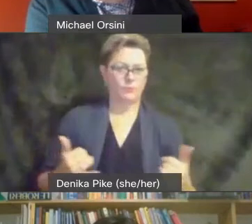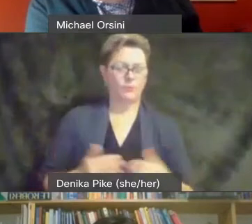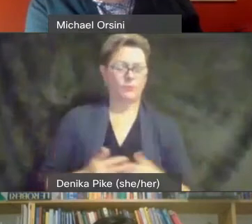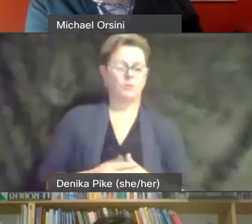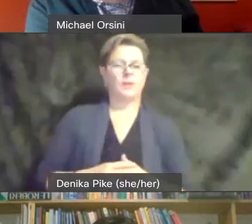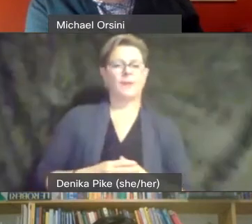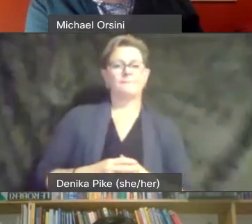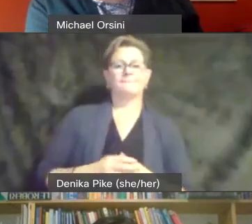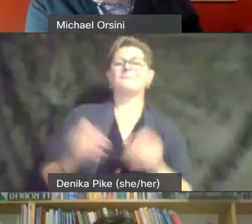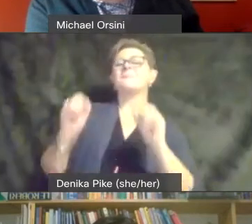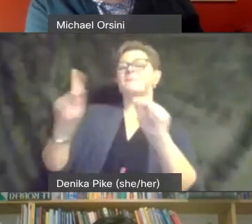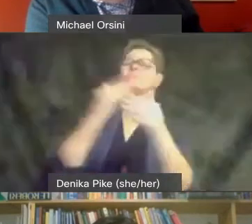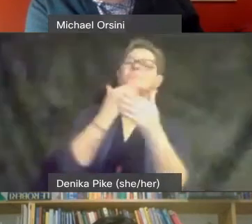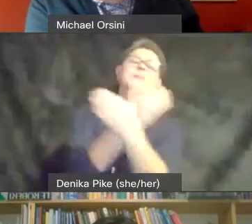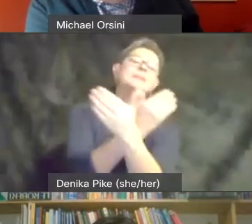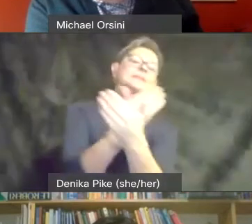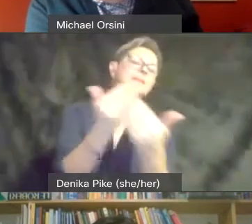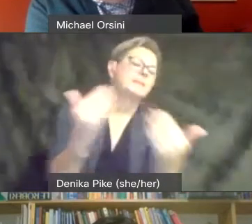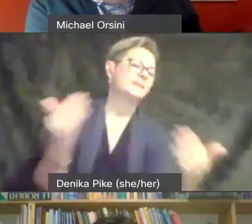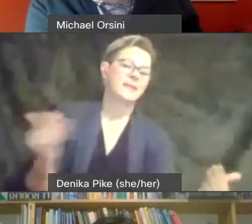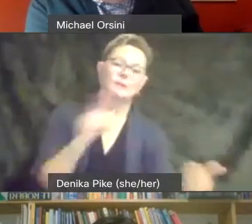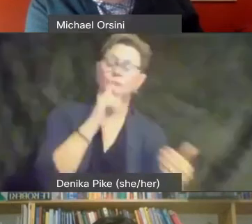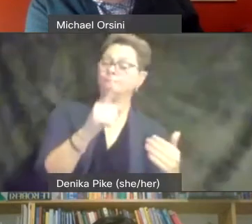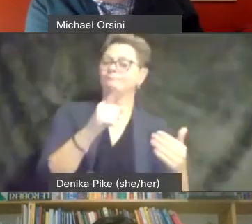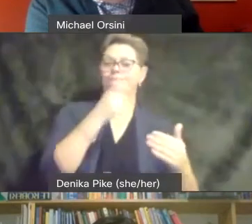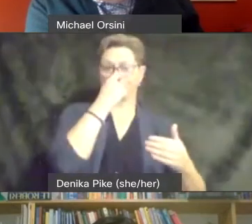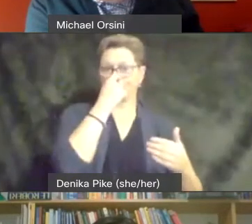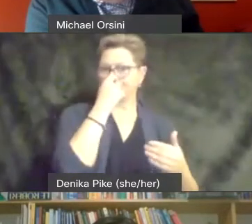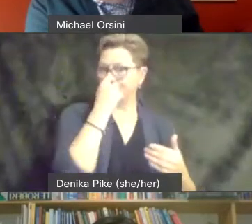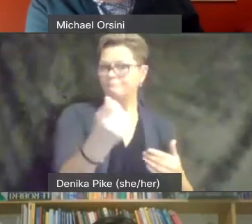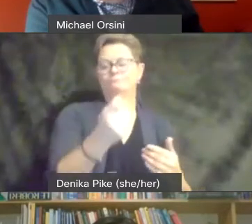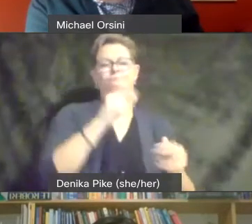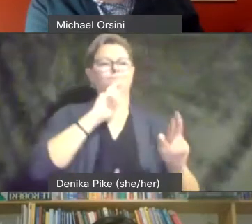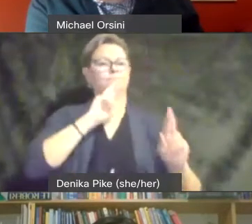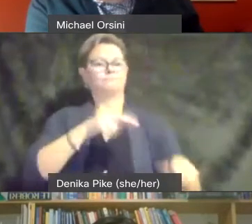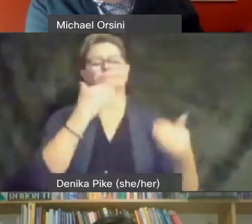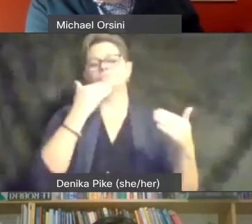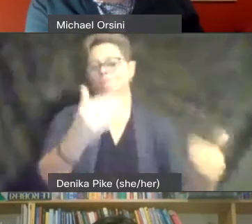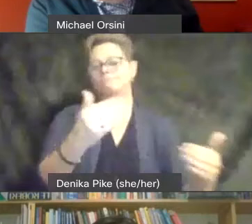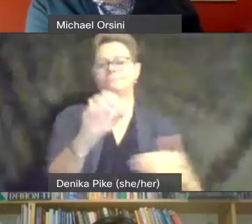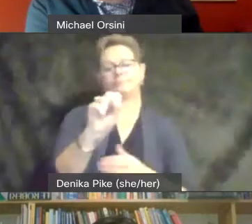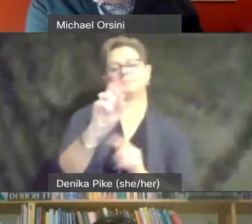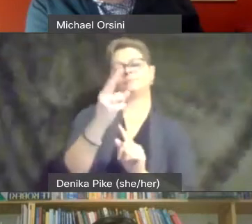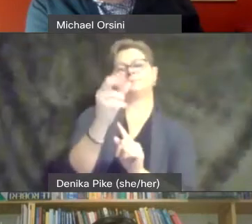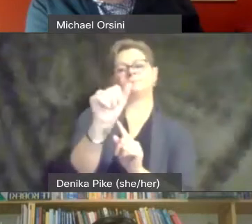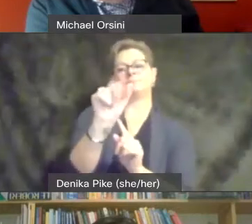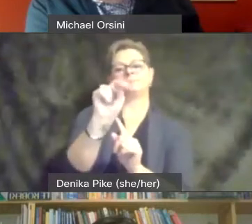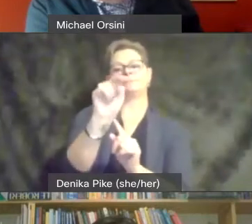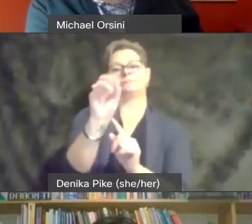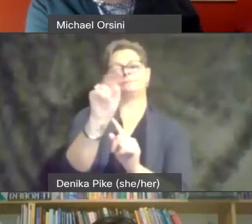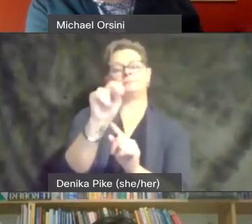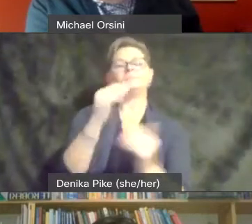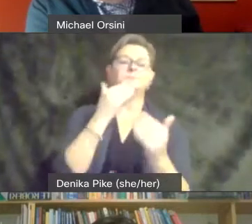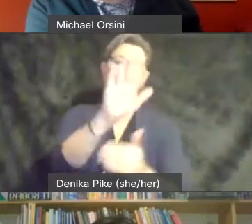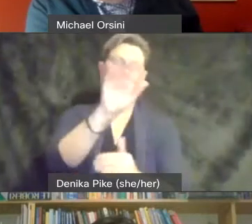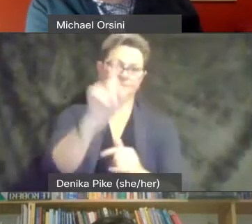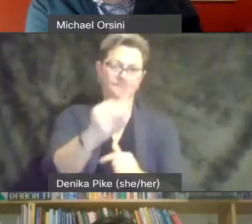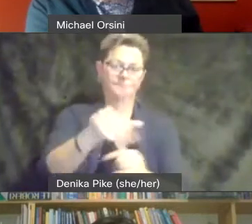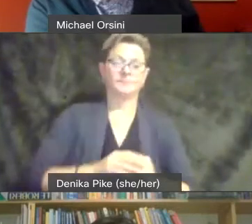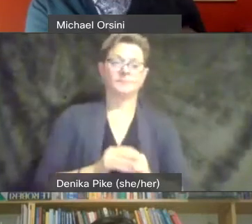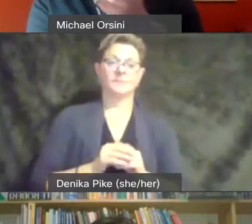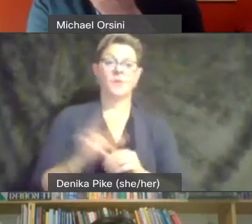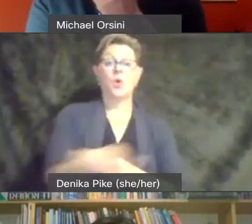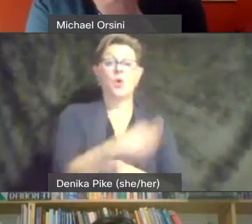Okay, thank you everyone for those really interesting responses. And thank you, Shannon for the question, we have another question in our Q and a window. So Andrew will read that out.